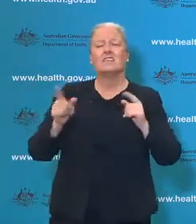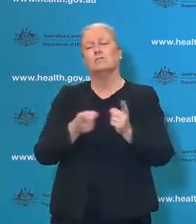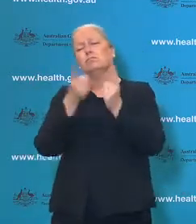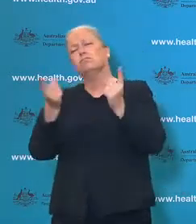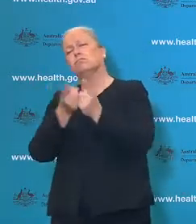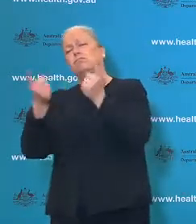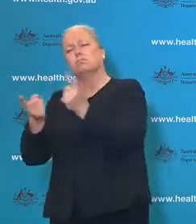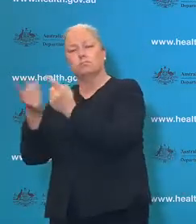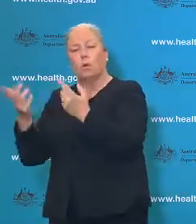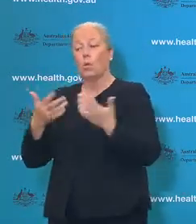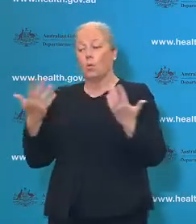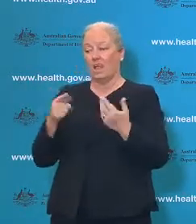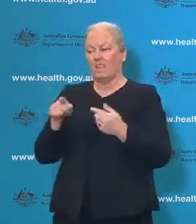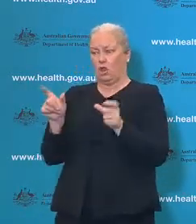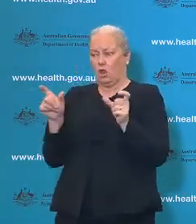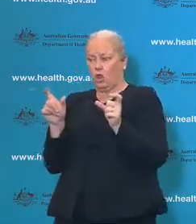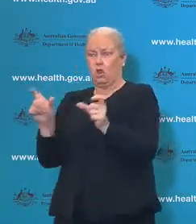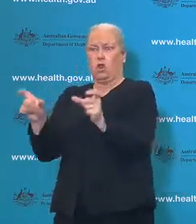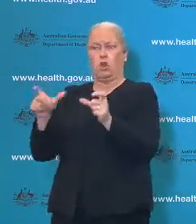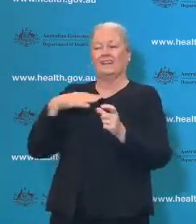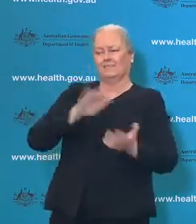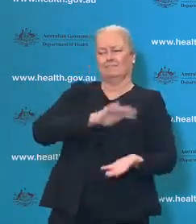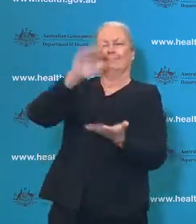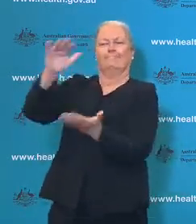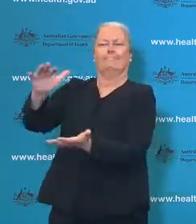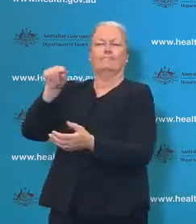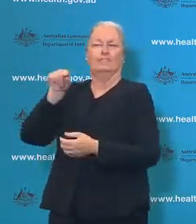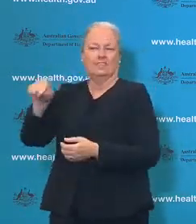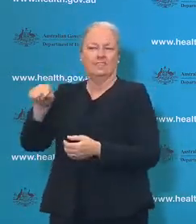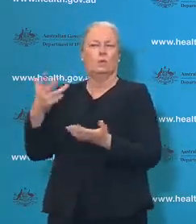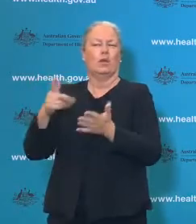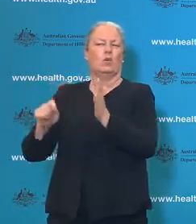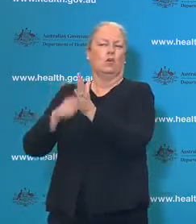areas. The Commonwealth through the National Incident Centre along with